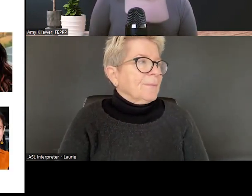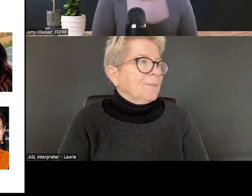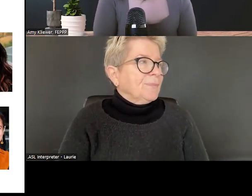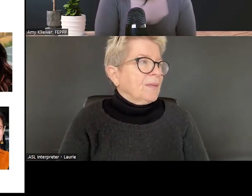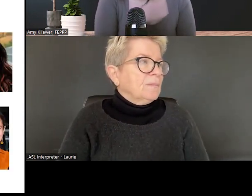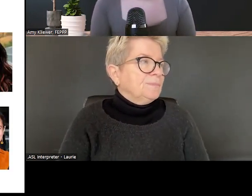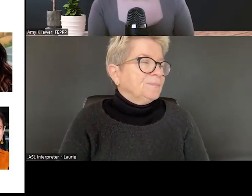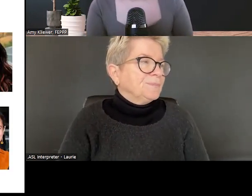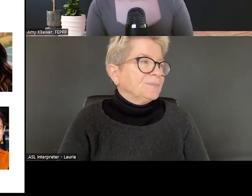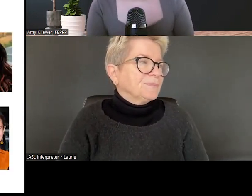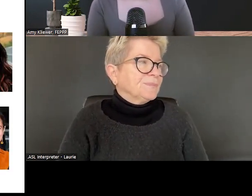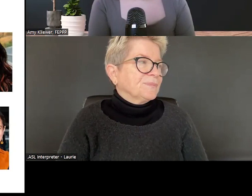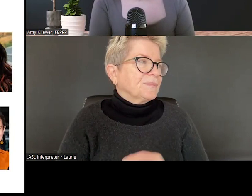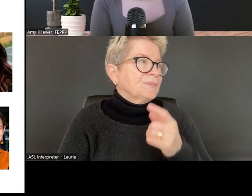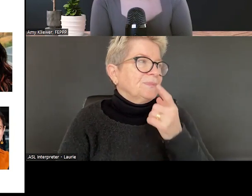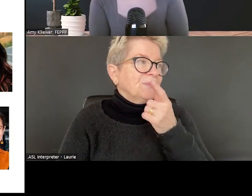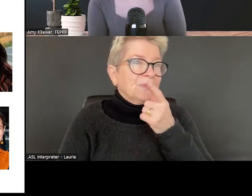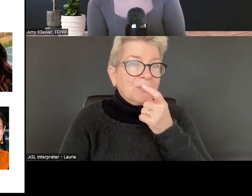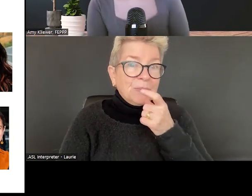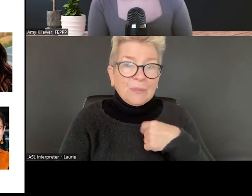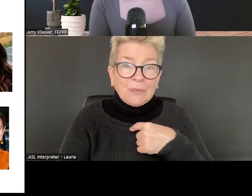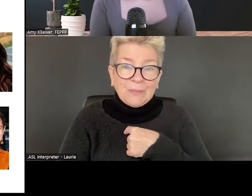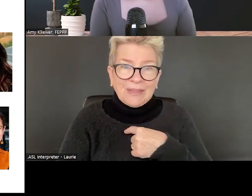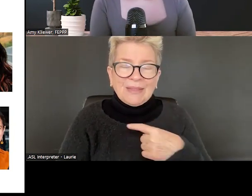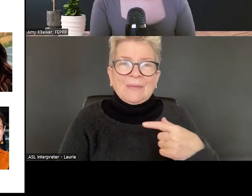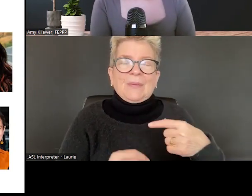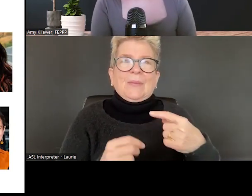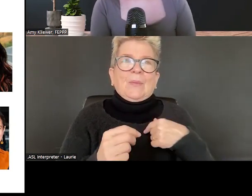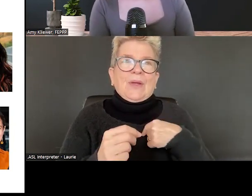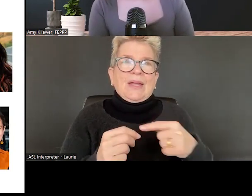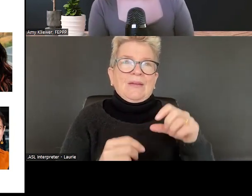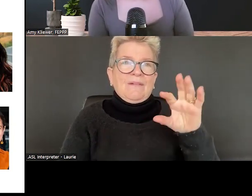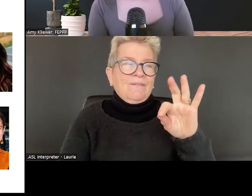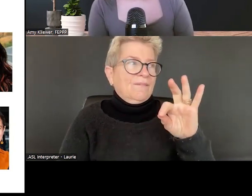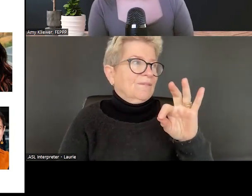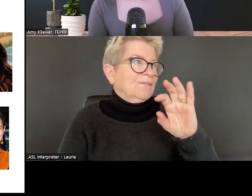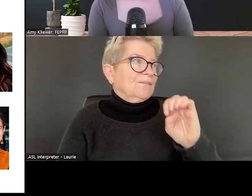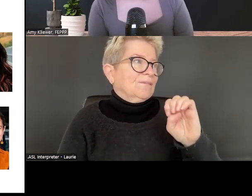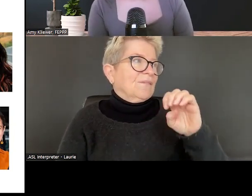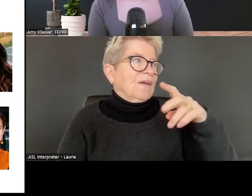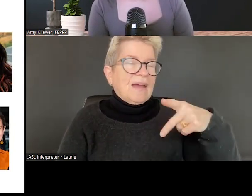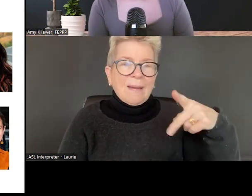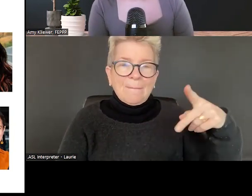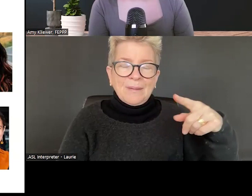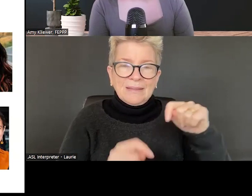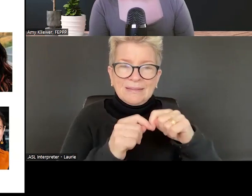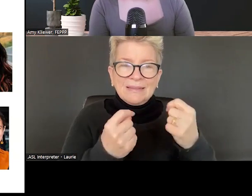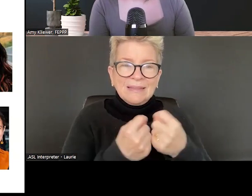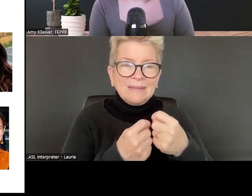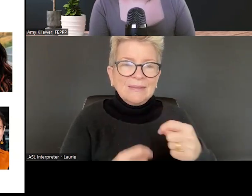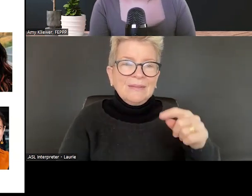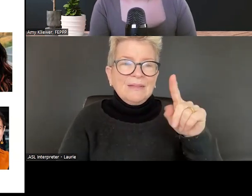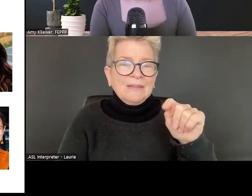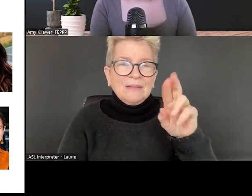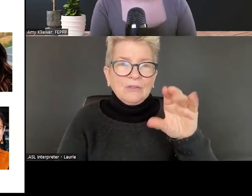So who are we? Meet the FEPPP team. We have our amazing executive director Tracy Godat.